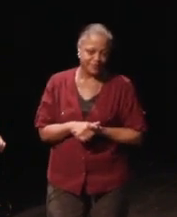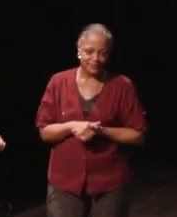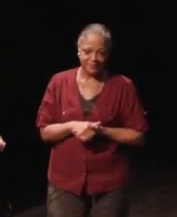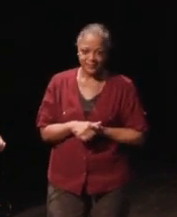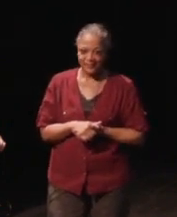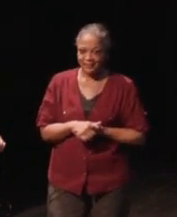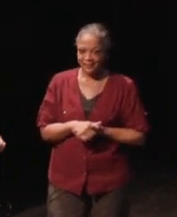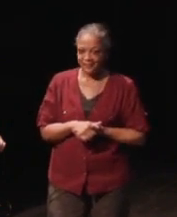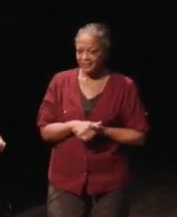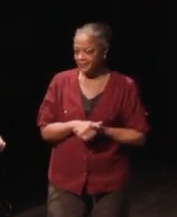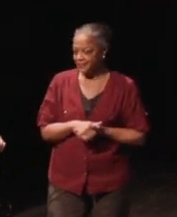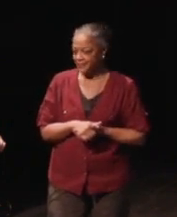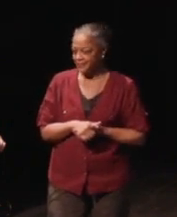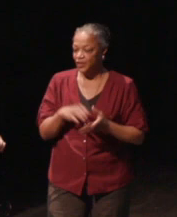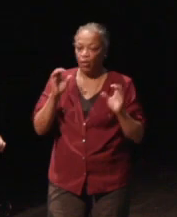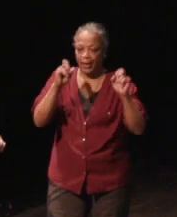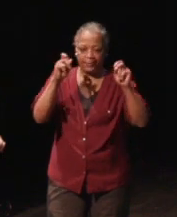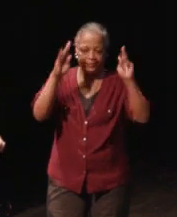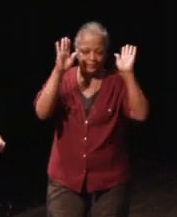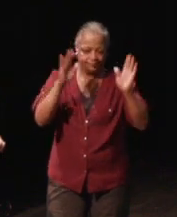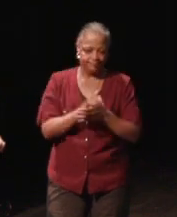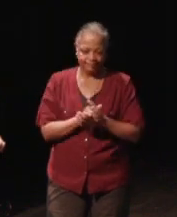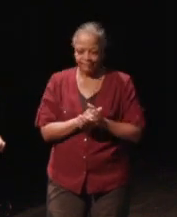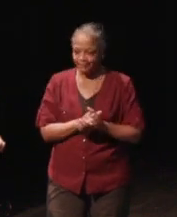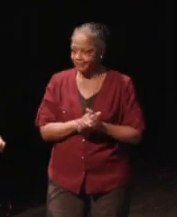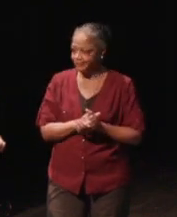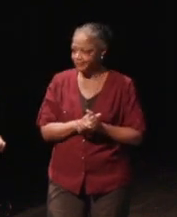Okay. So, I'm just going to.